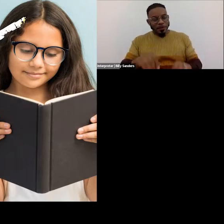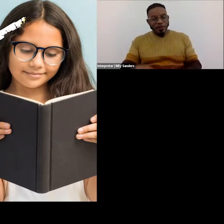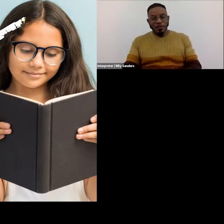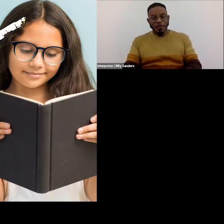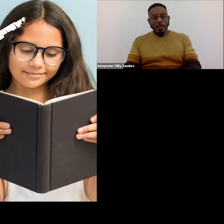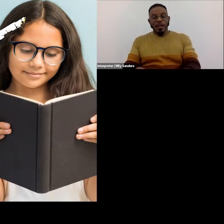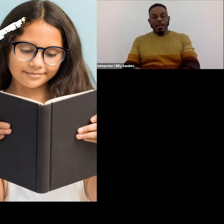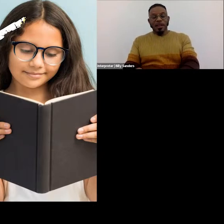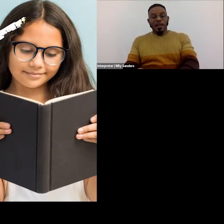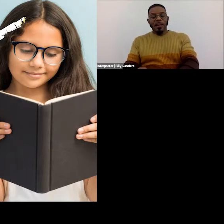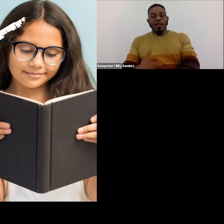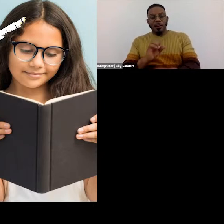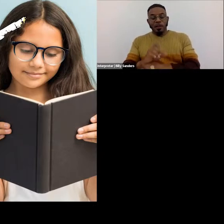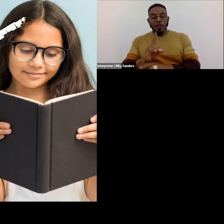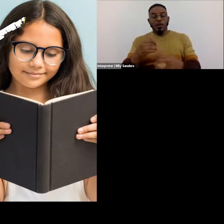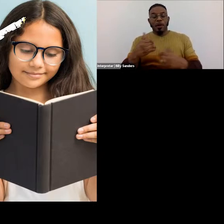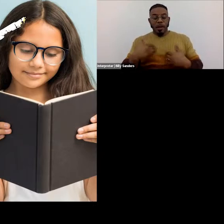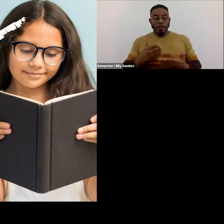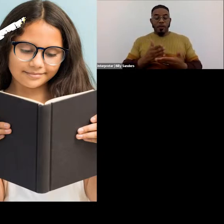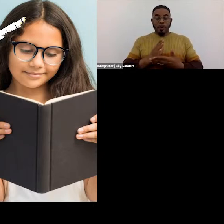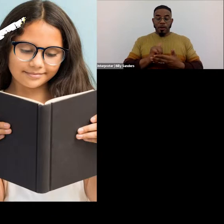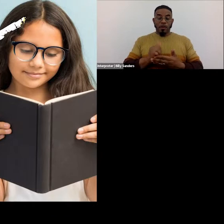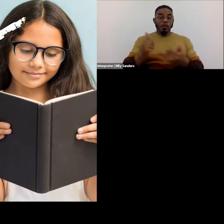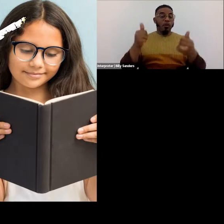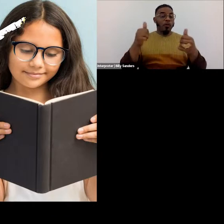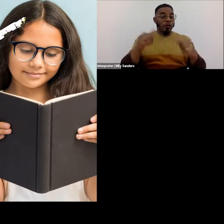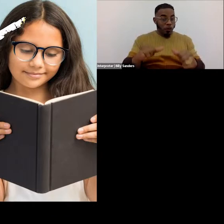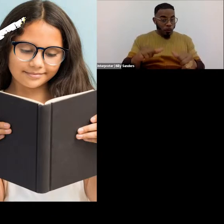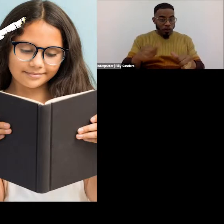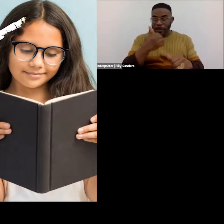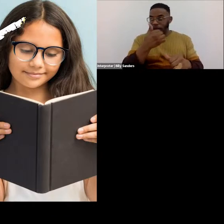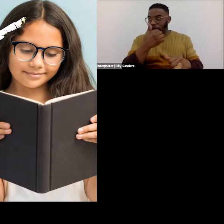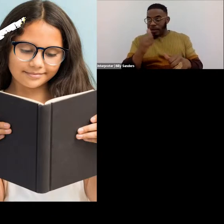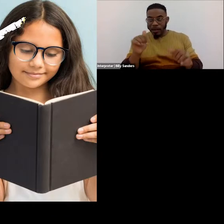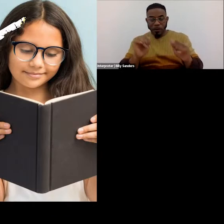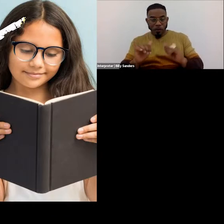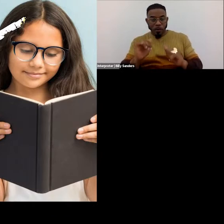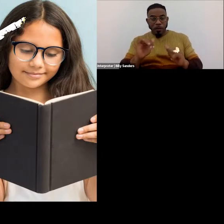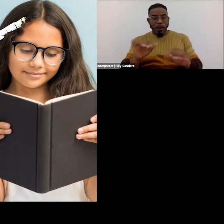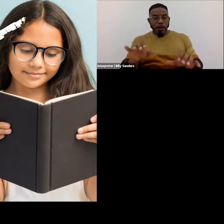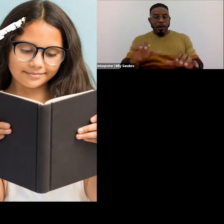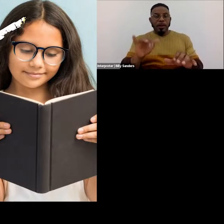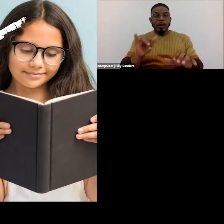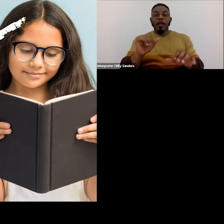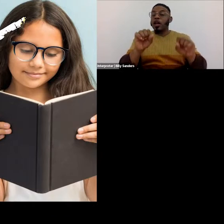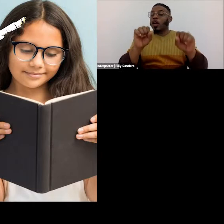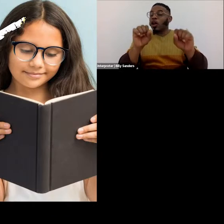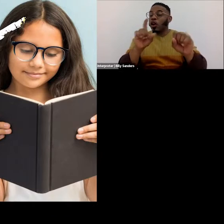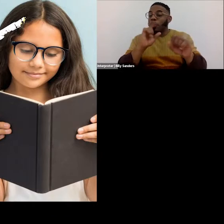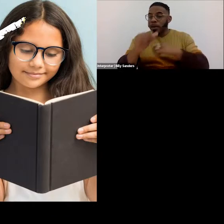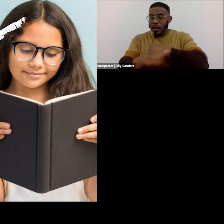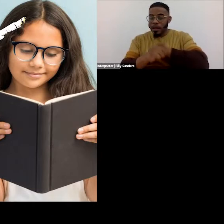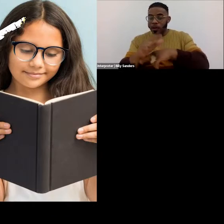and they certainly do have the right to refuse any performance activity that could be hazardous to the minor